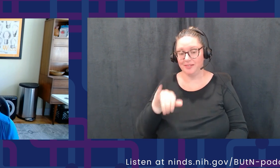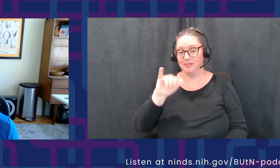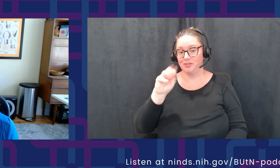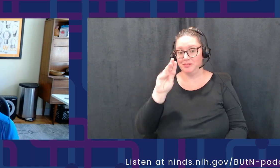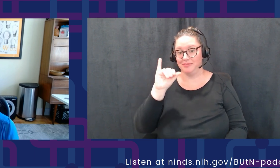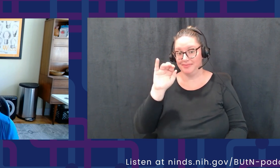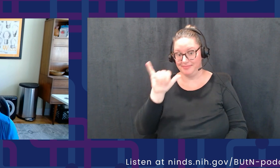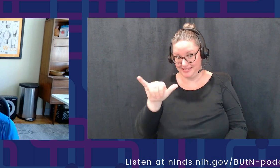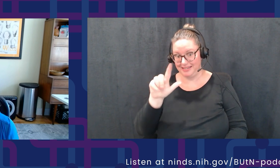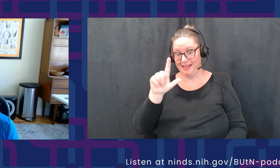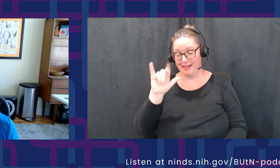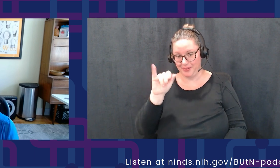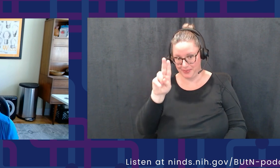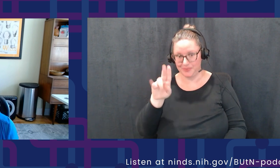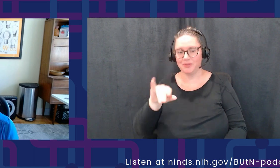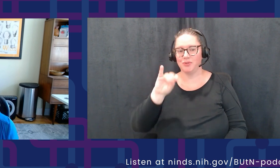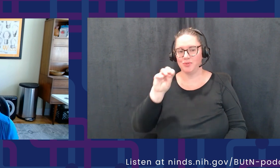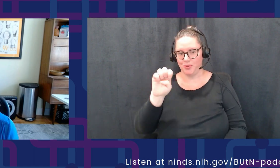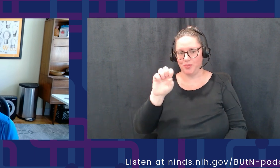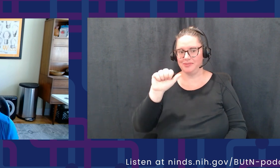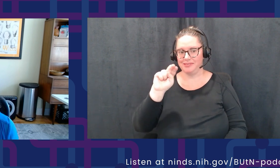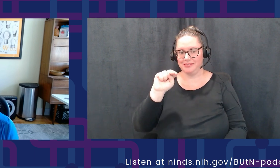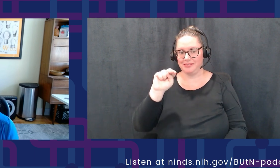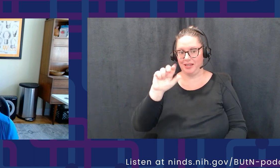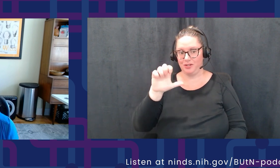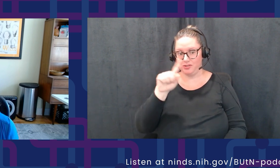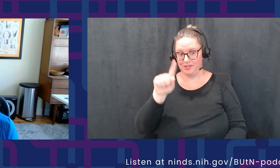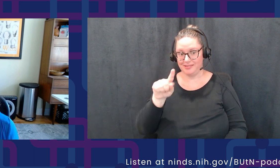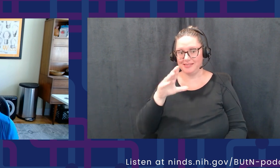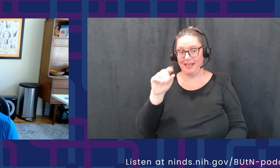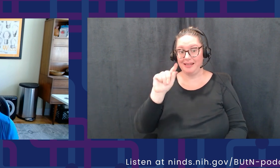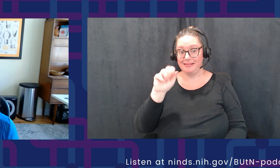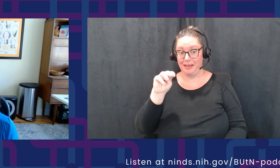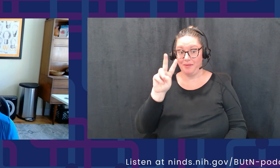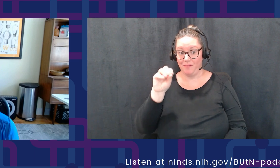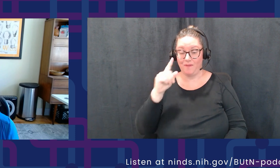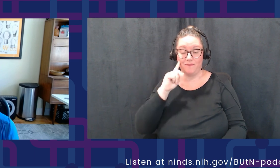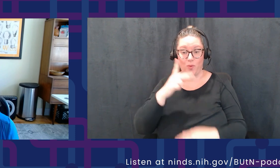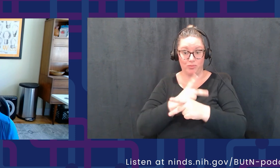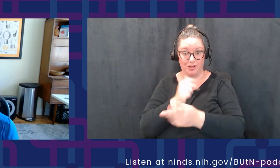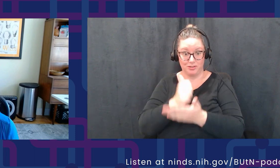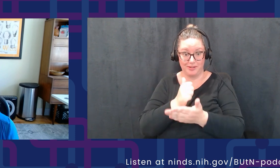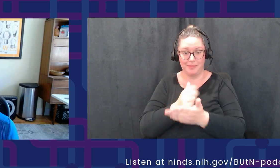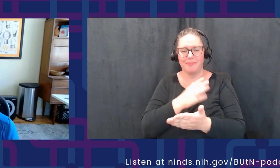and Tam Vo for production help. And thank you to Bob Riddle for our theme song and music.